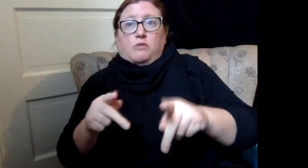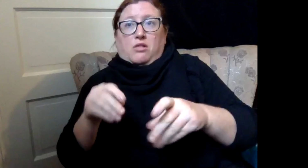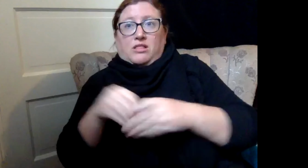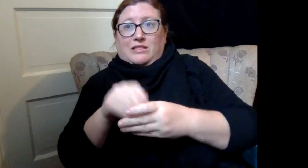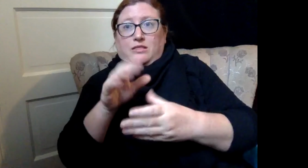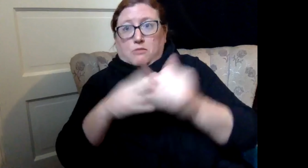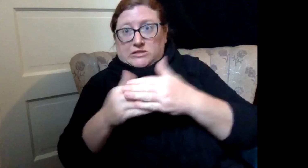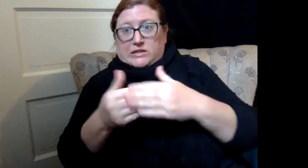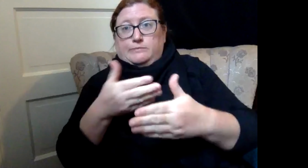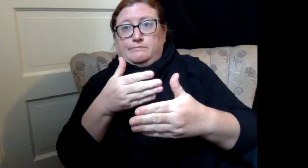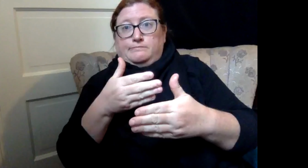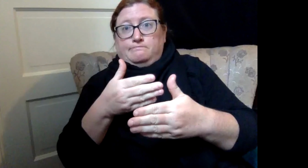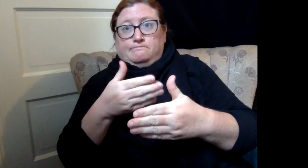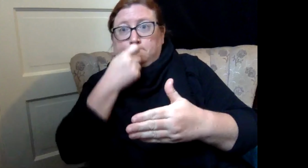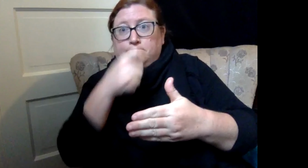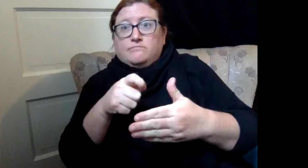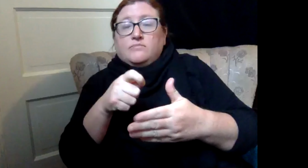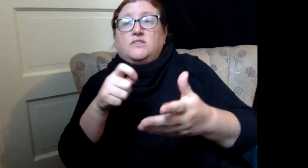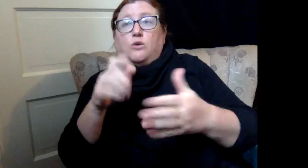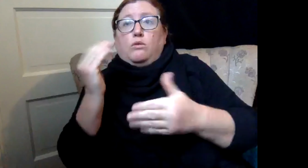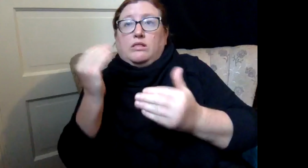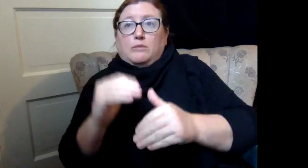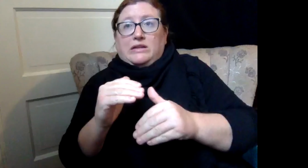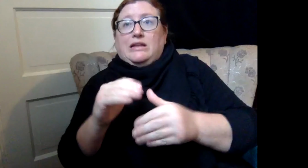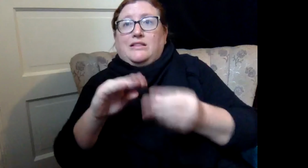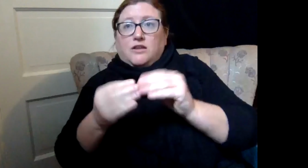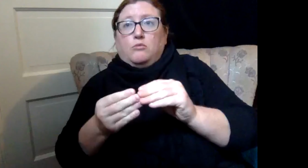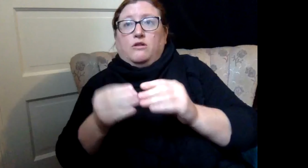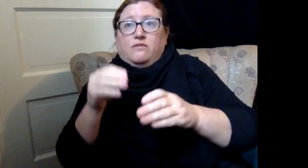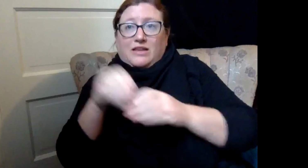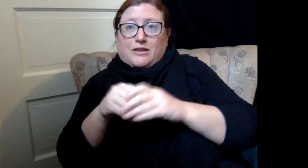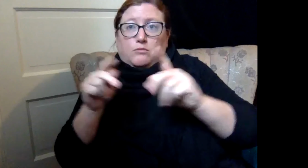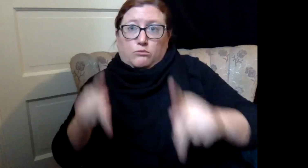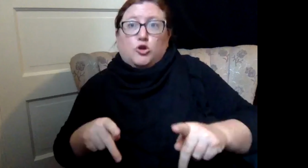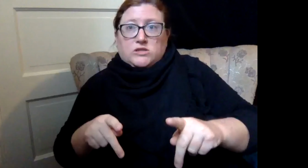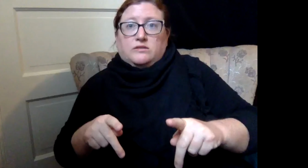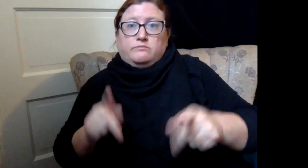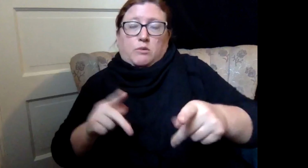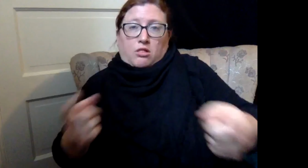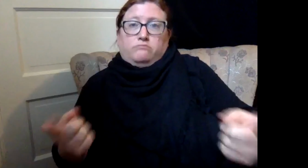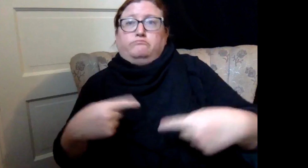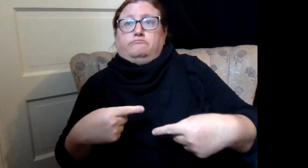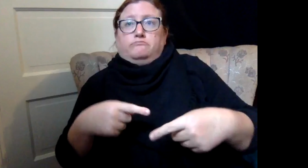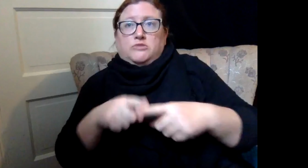April 27. Have as few people in the buildings as possible. So limiting the number of in-person engagements that we will